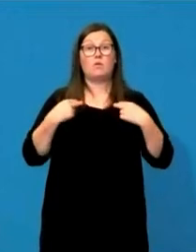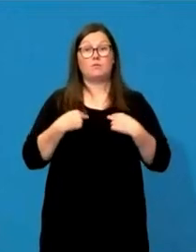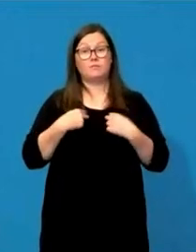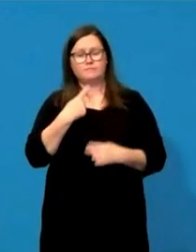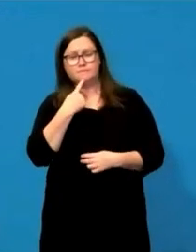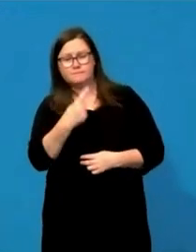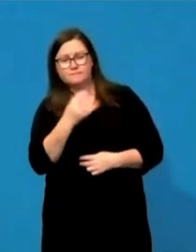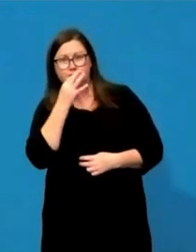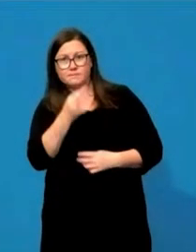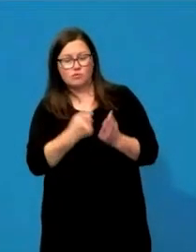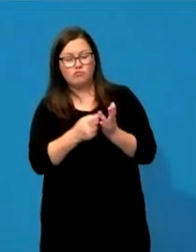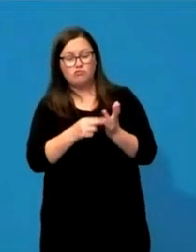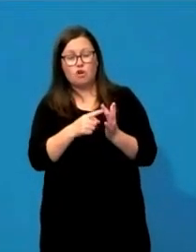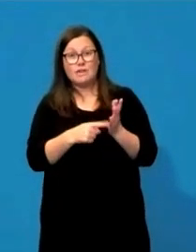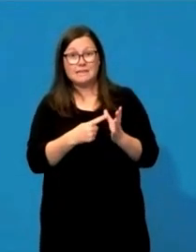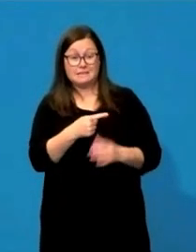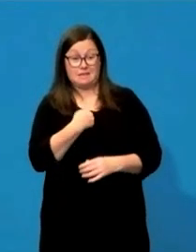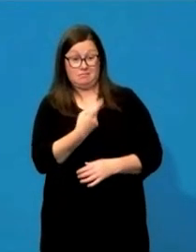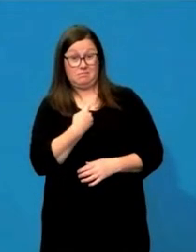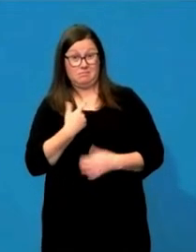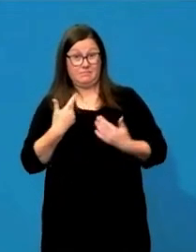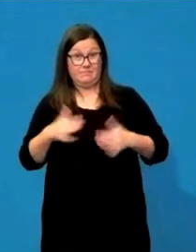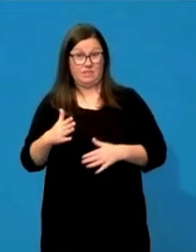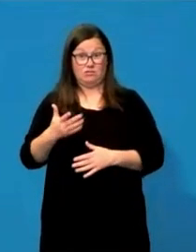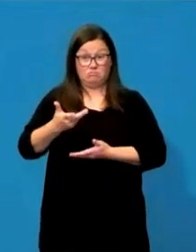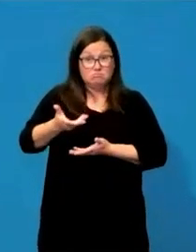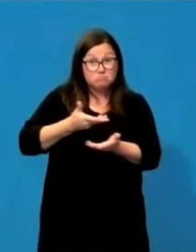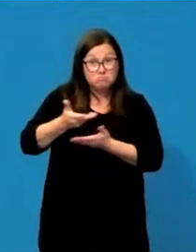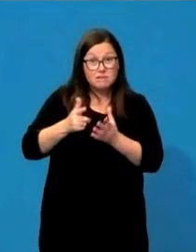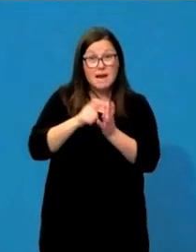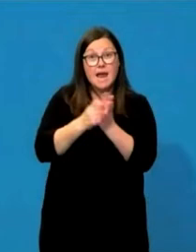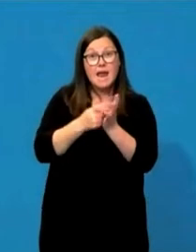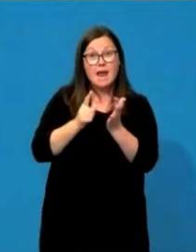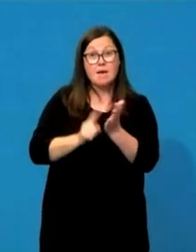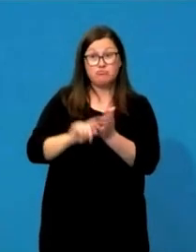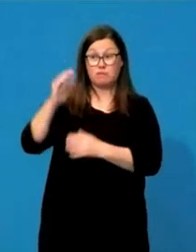still waiting on both the car and home hoist and a new wheelchair?